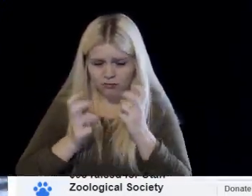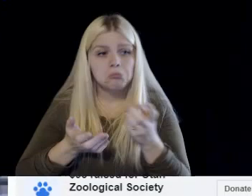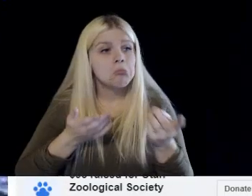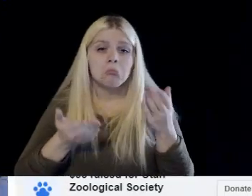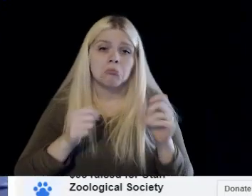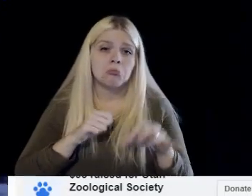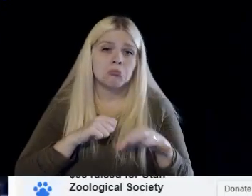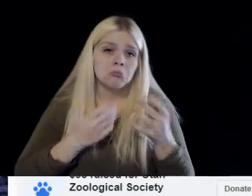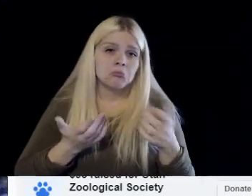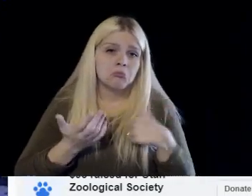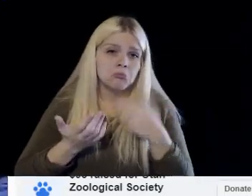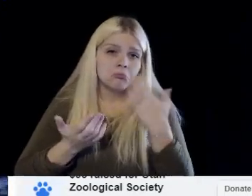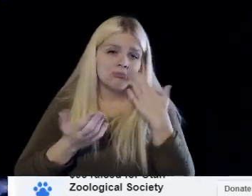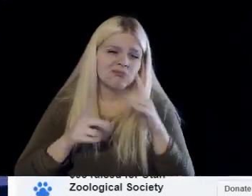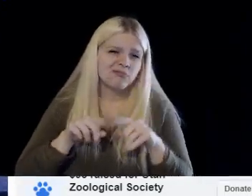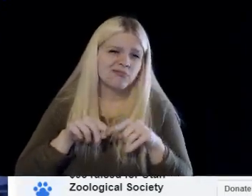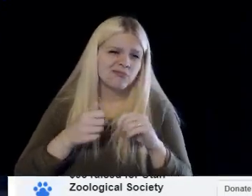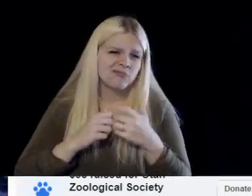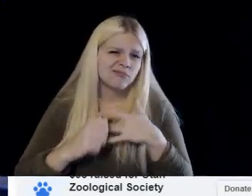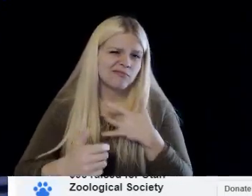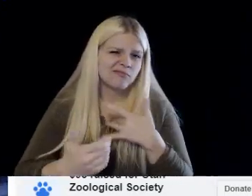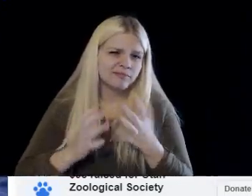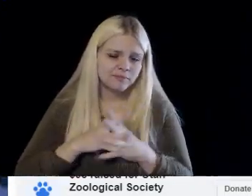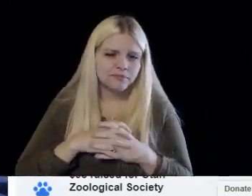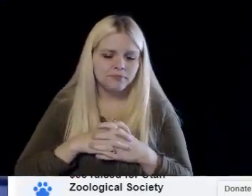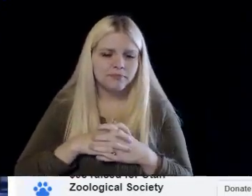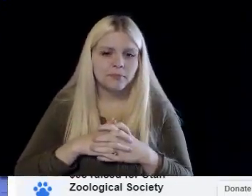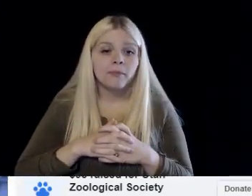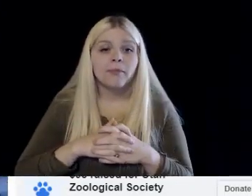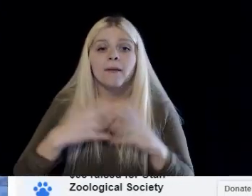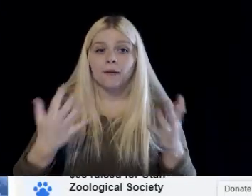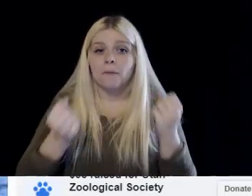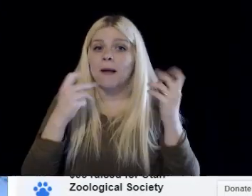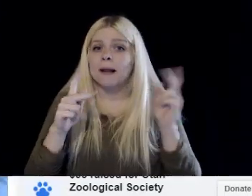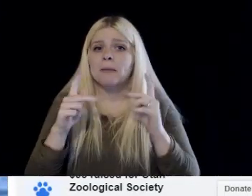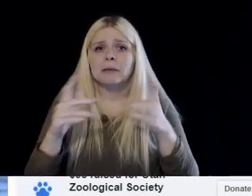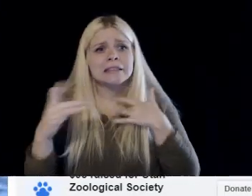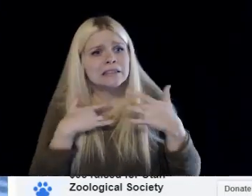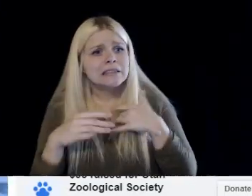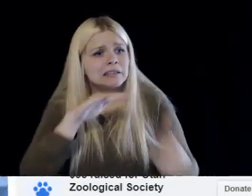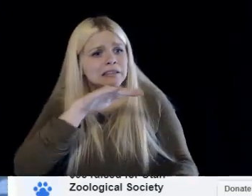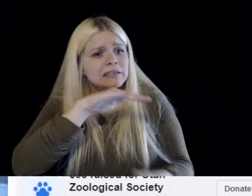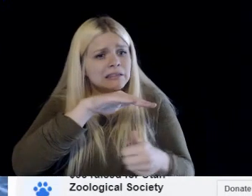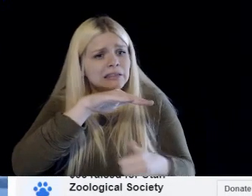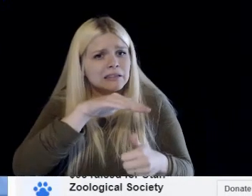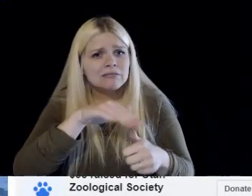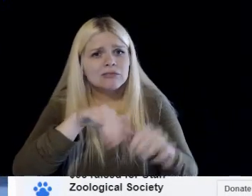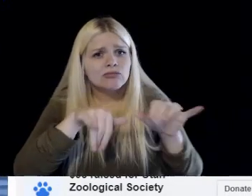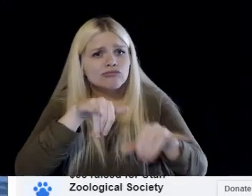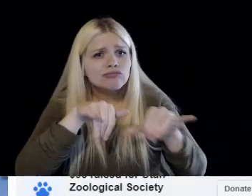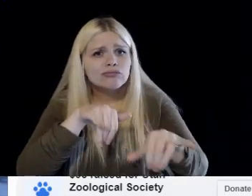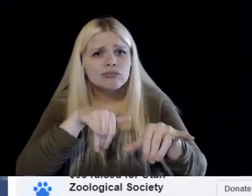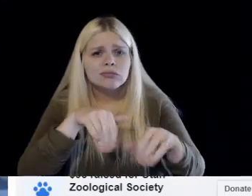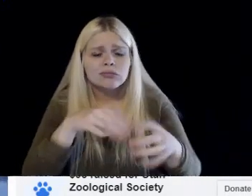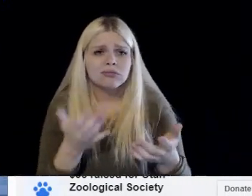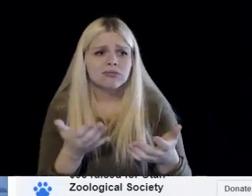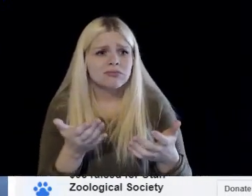Michelle: It depends how they're feeling that day. But so, a lot of people get concerned for the animals- but realize for these guys, like that's such a short amount of time that they might